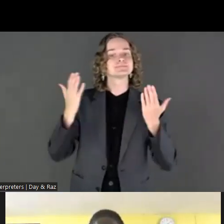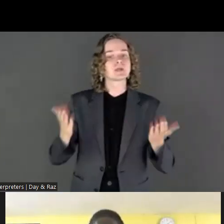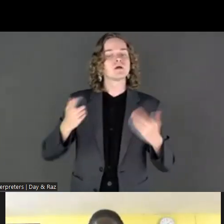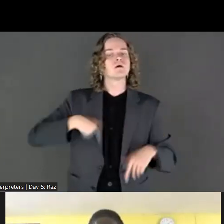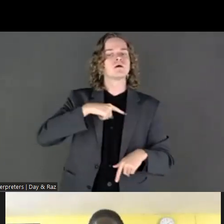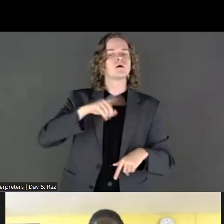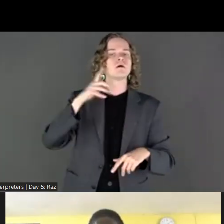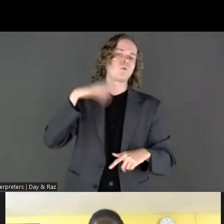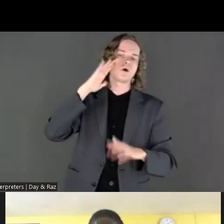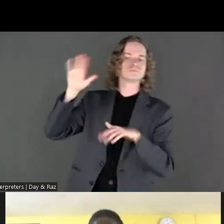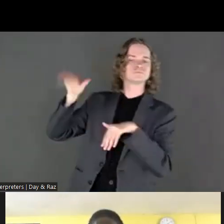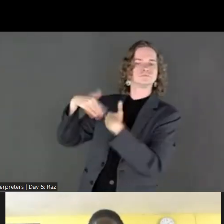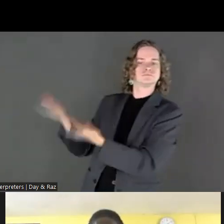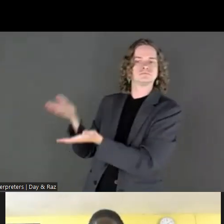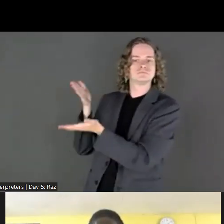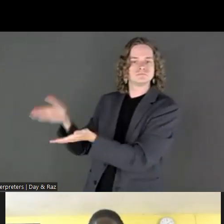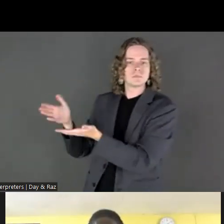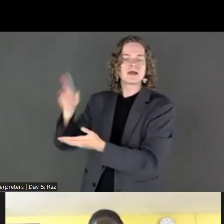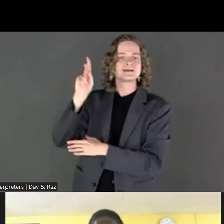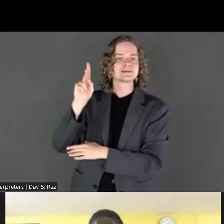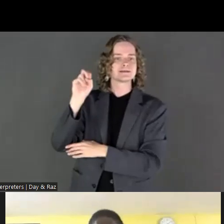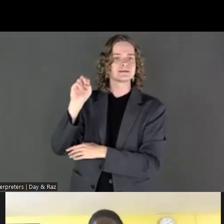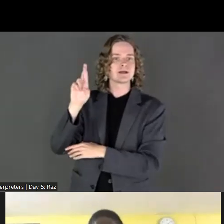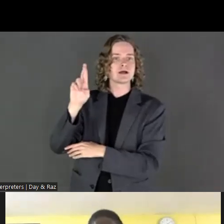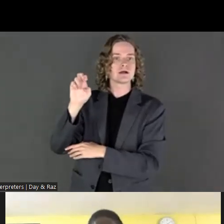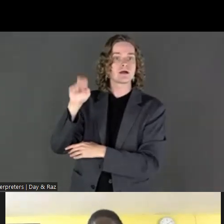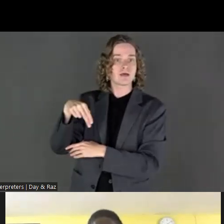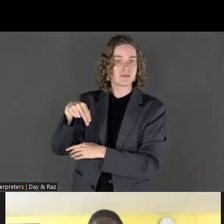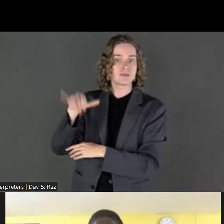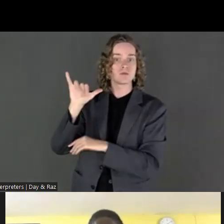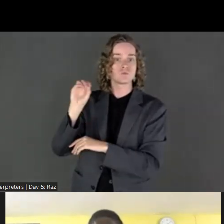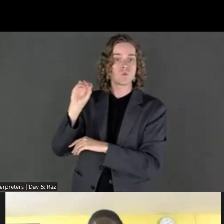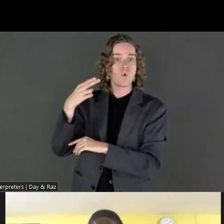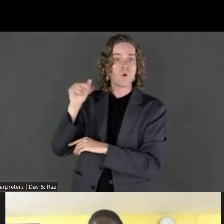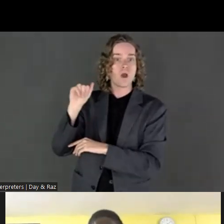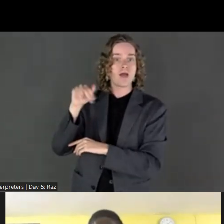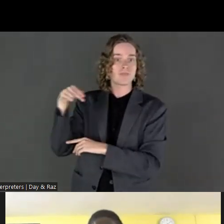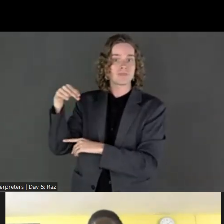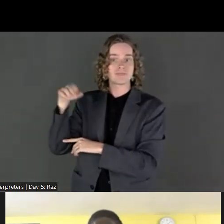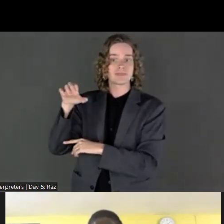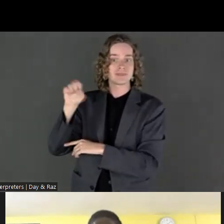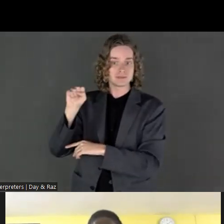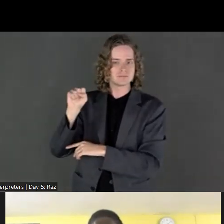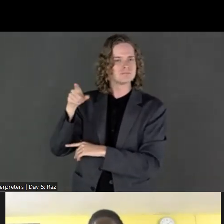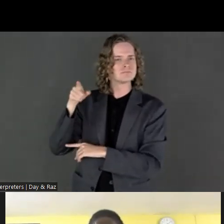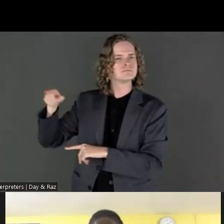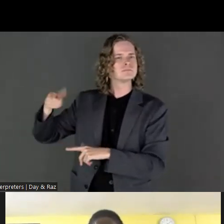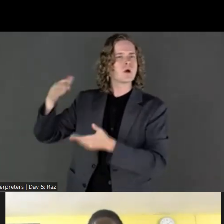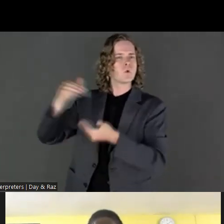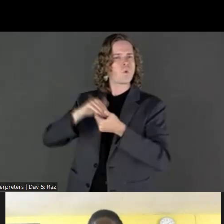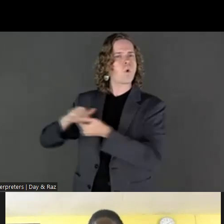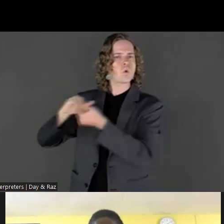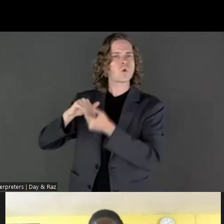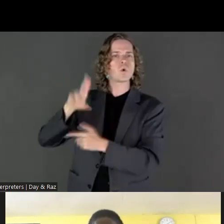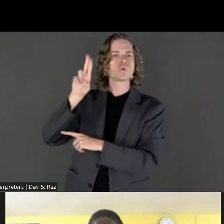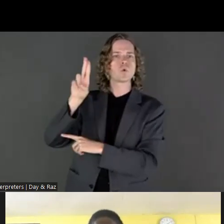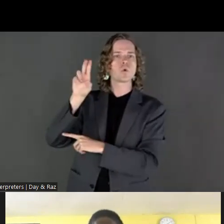bullet and humanitarian assistance, and who will be speaking about the opening remarks regarding